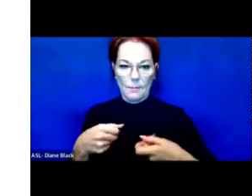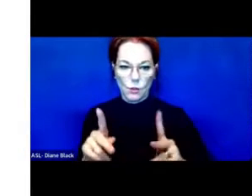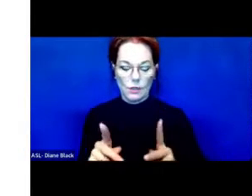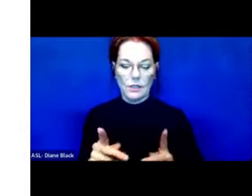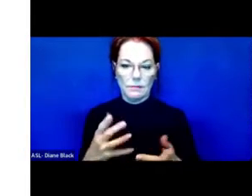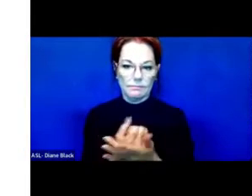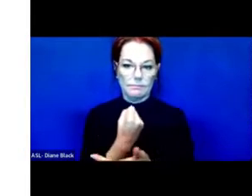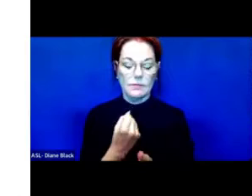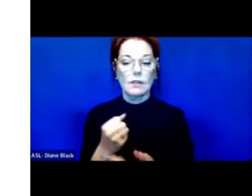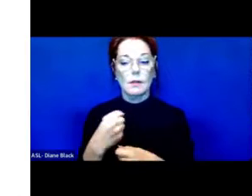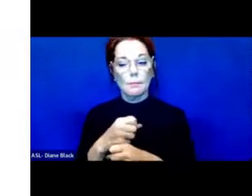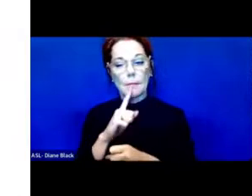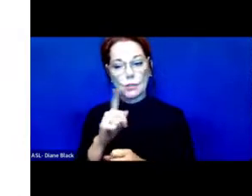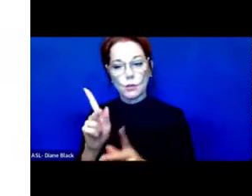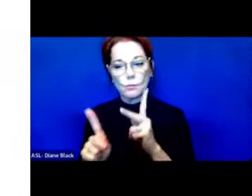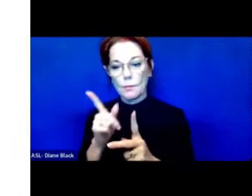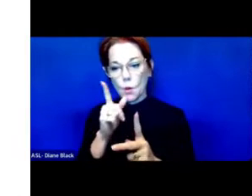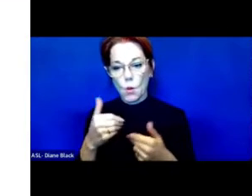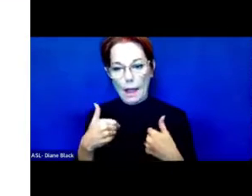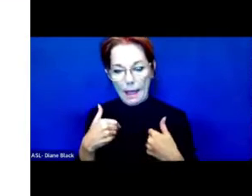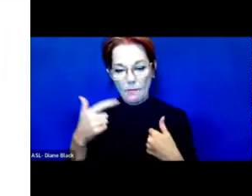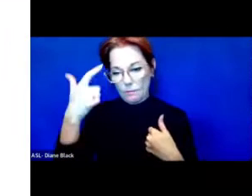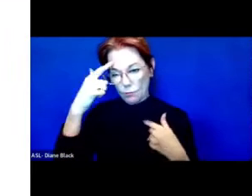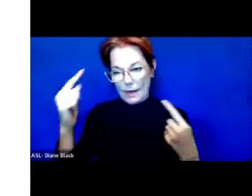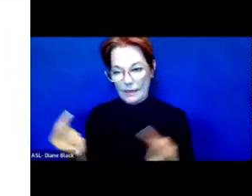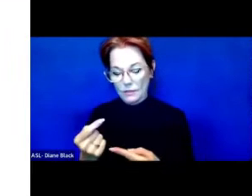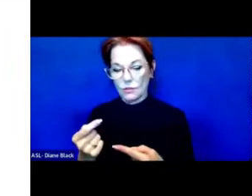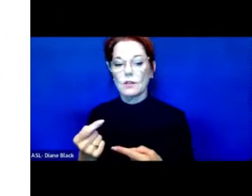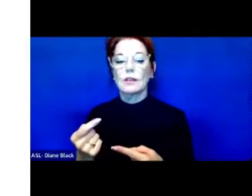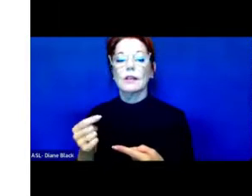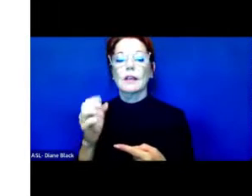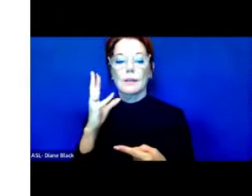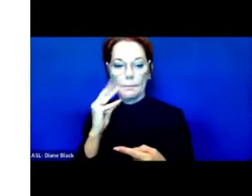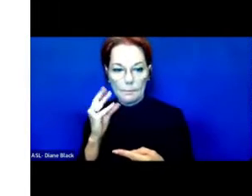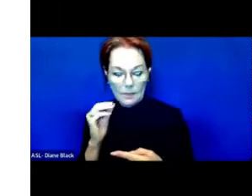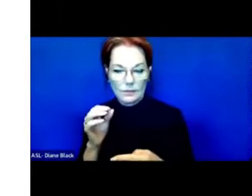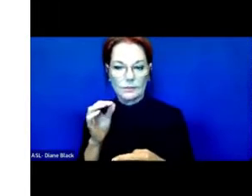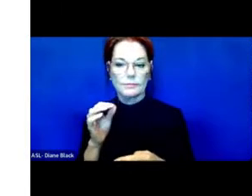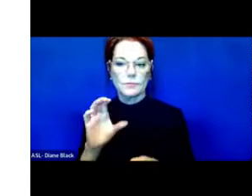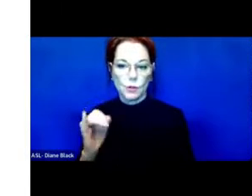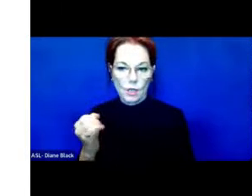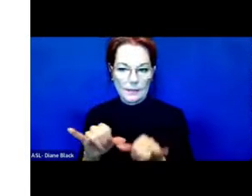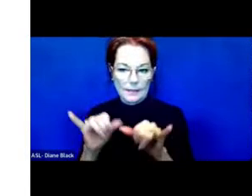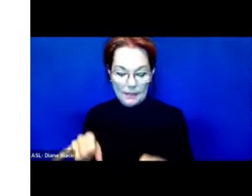living with a brain injury that do encounter the justice system are provided resources and information about the brain